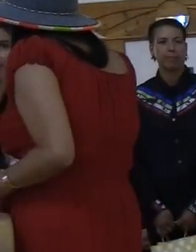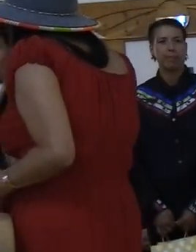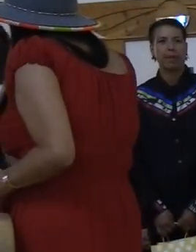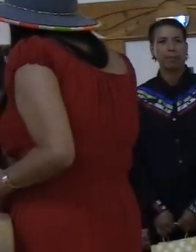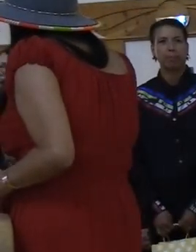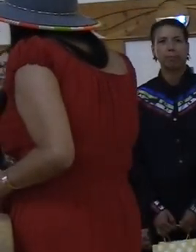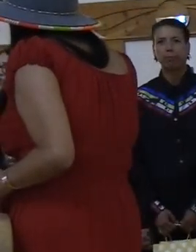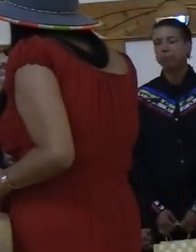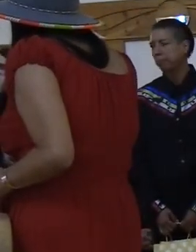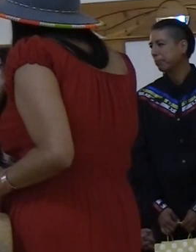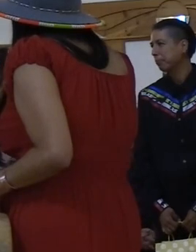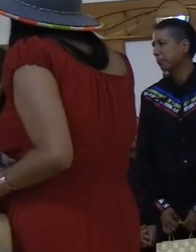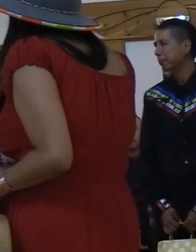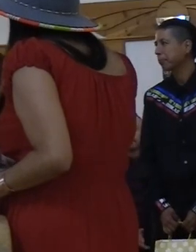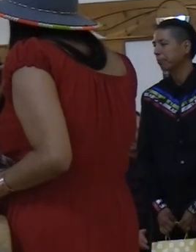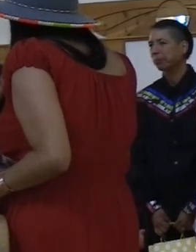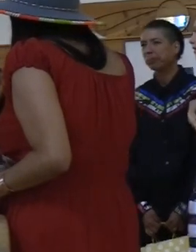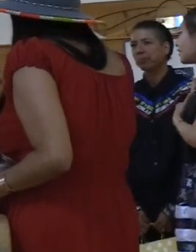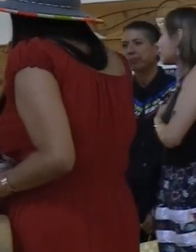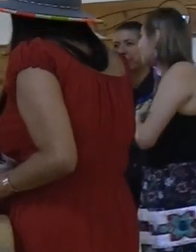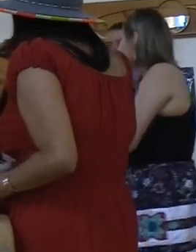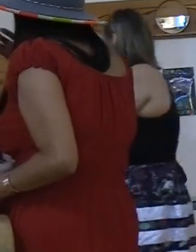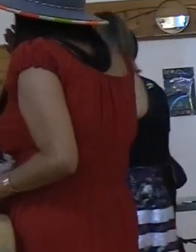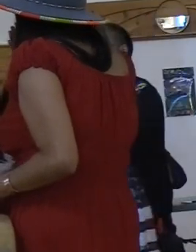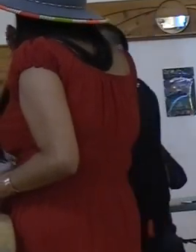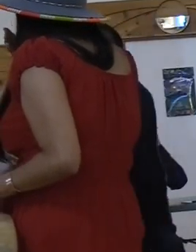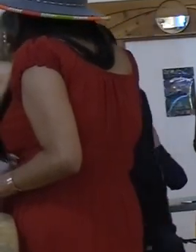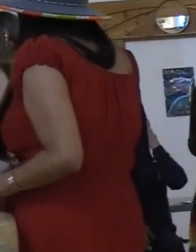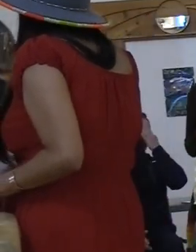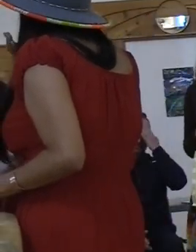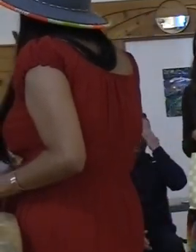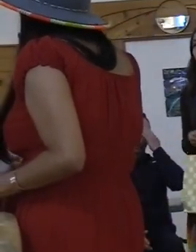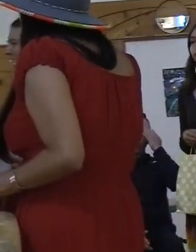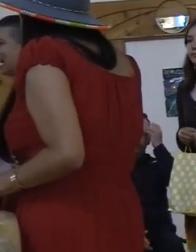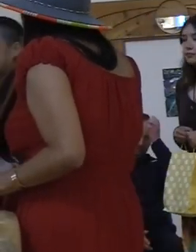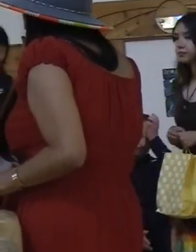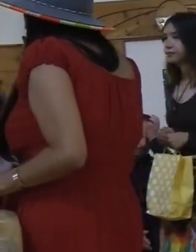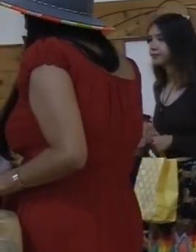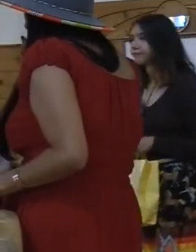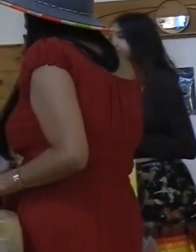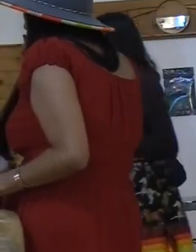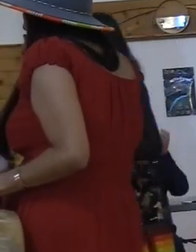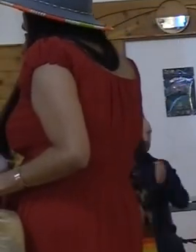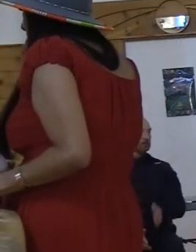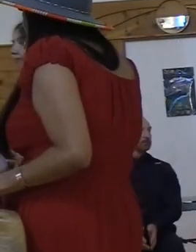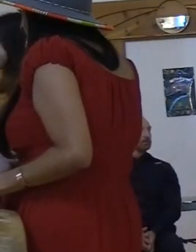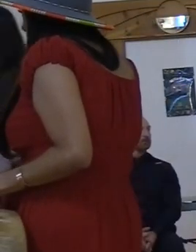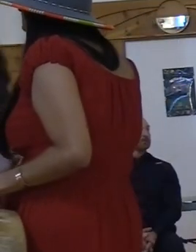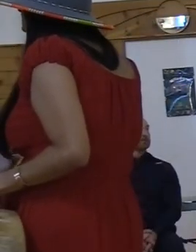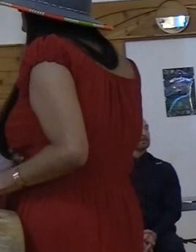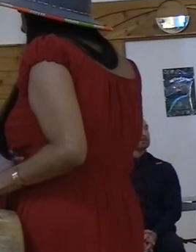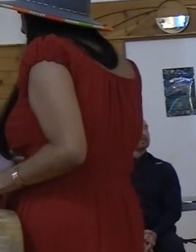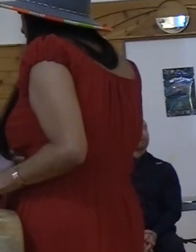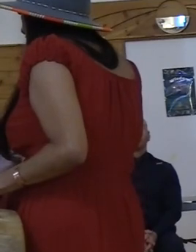as community in London Woodhouse, what it was meant for, you know to share that knowledge,